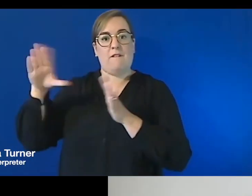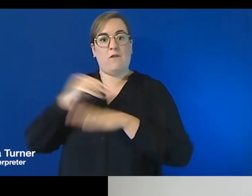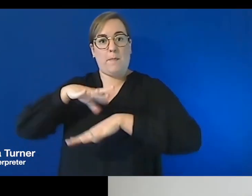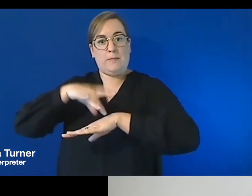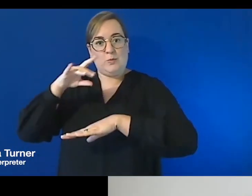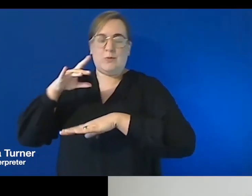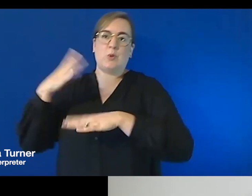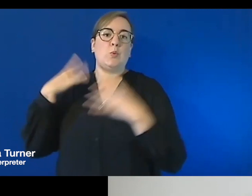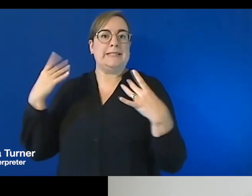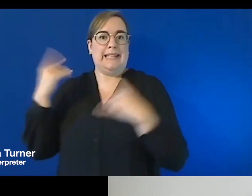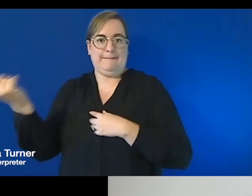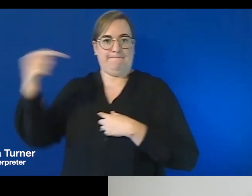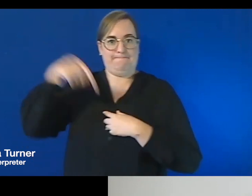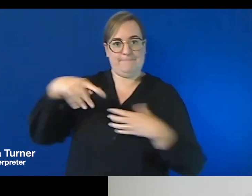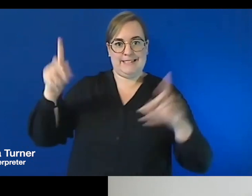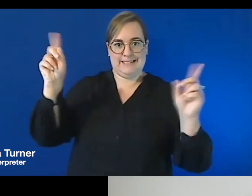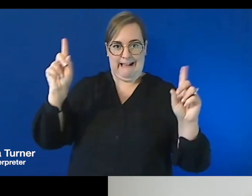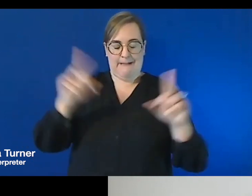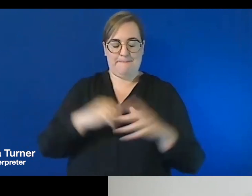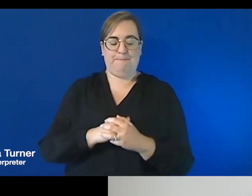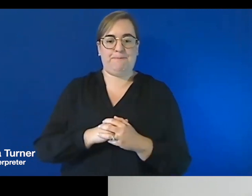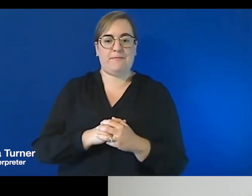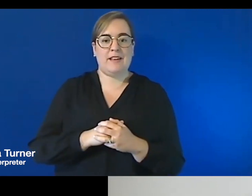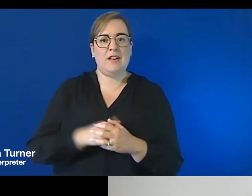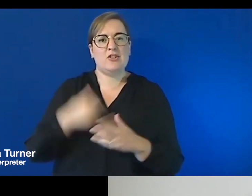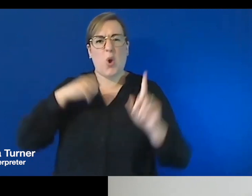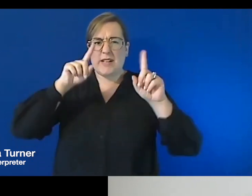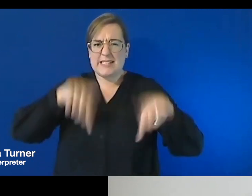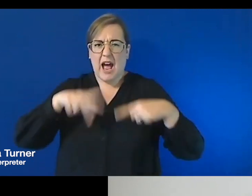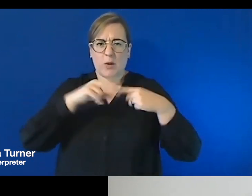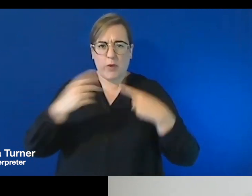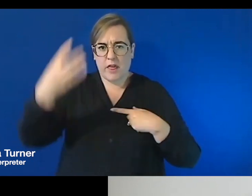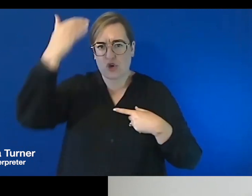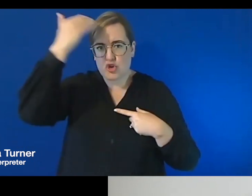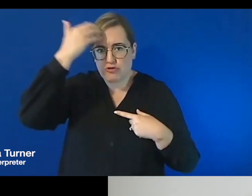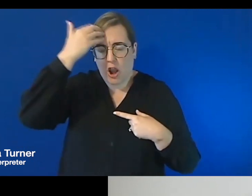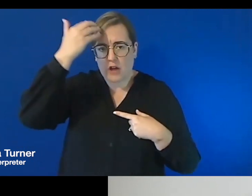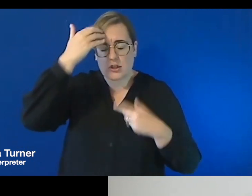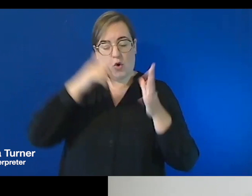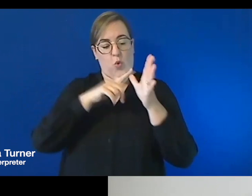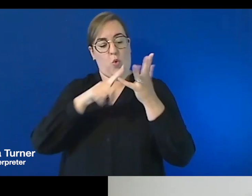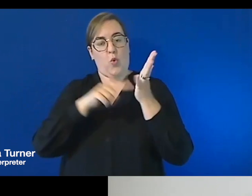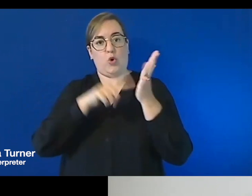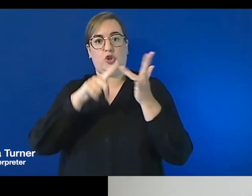So starting with neurological and autoimmune disorders, Yonah overcame obstacles through